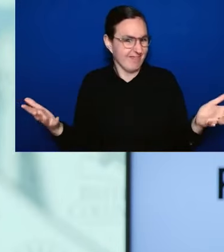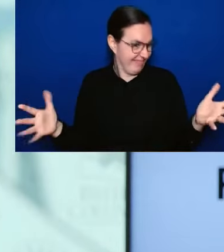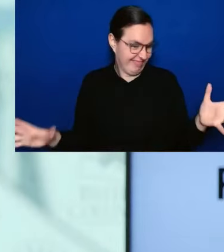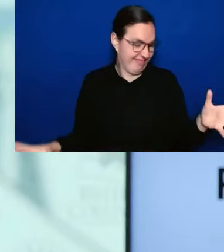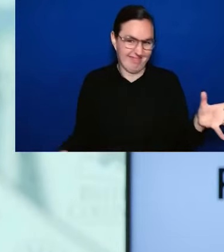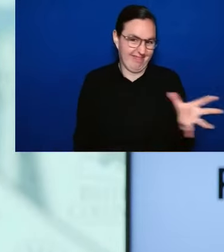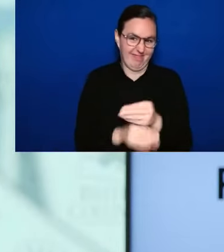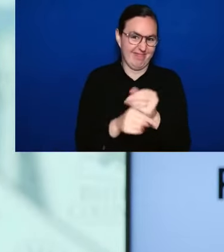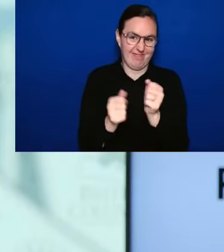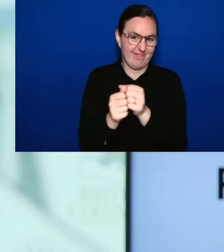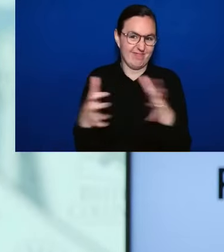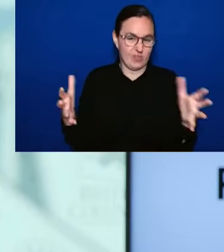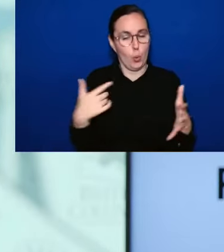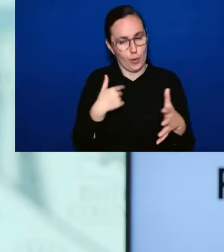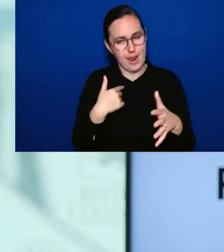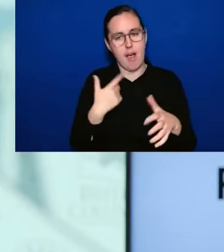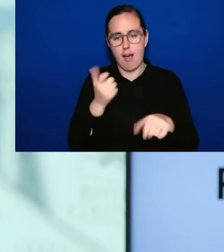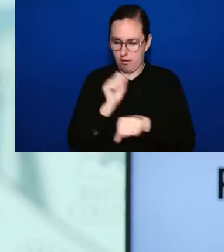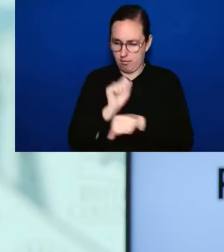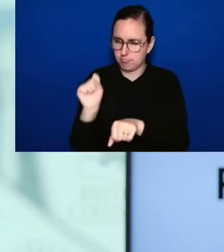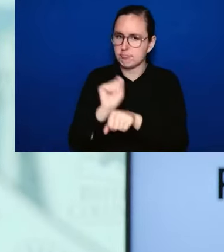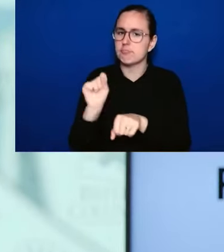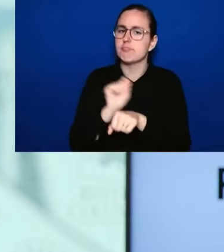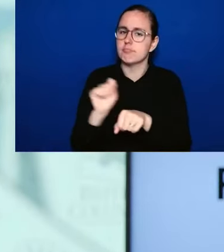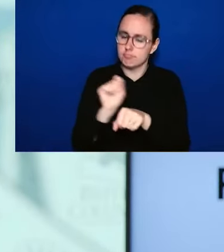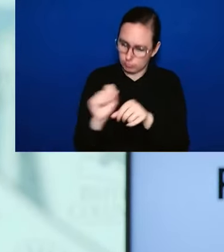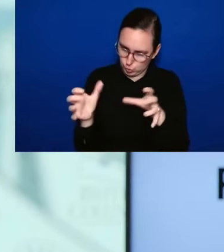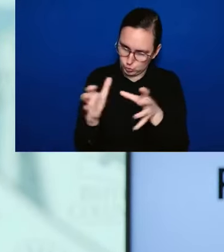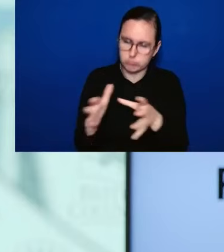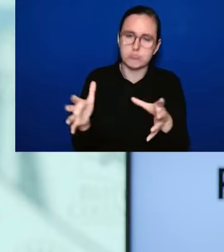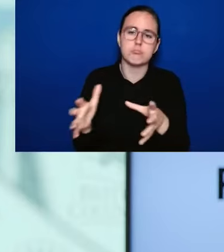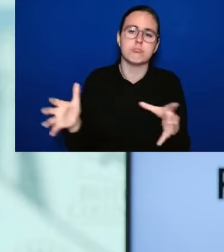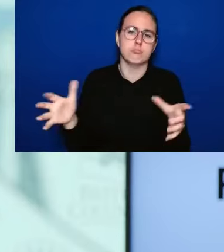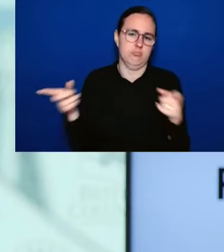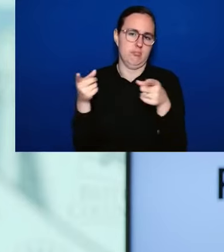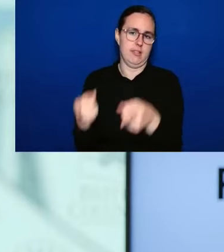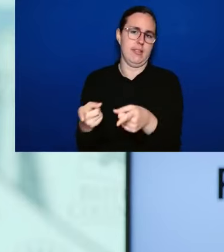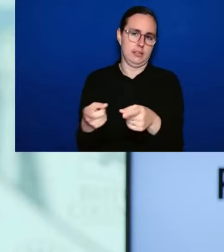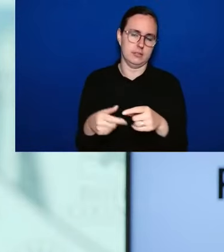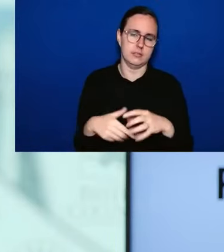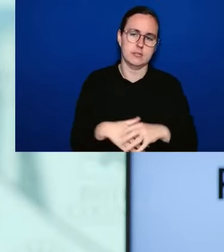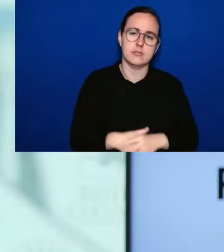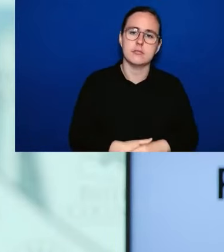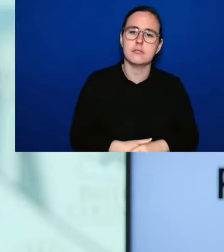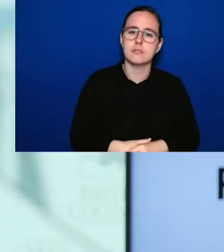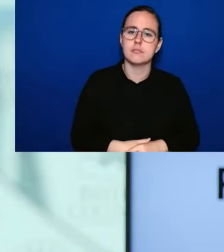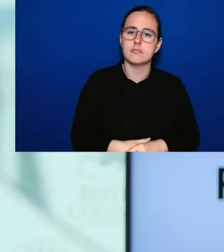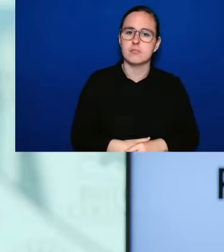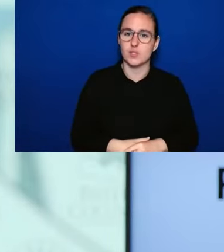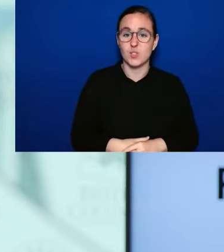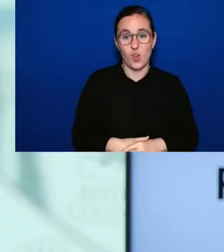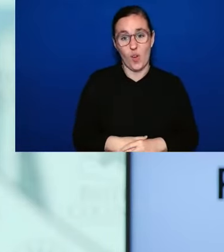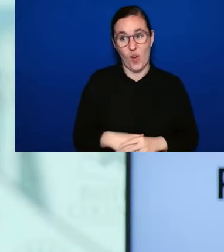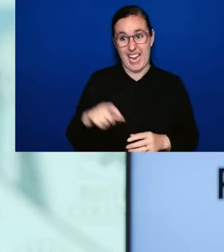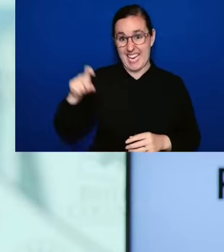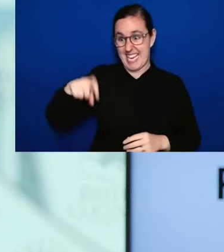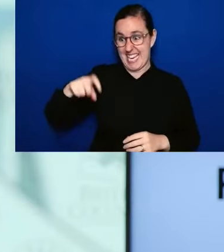many many chances. Of demand in